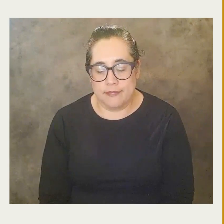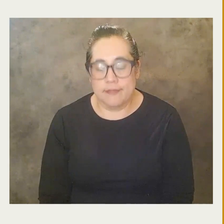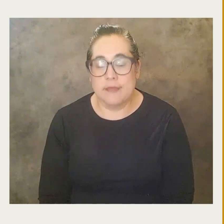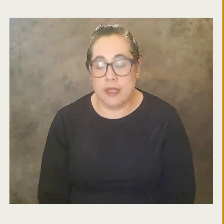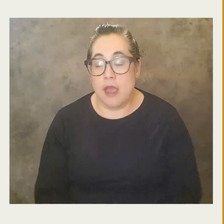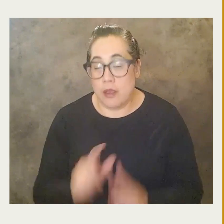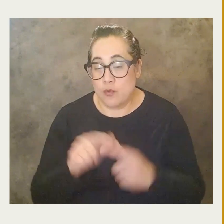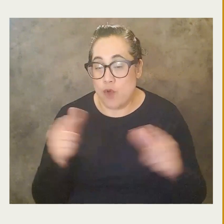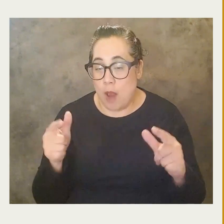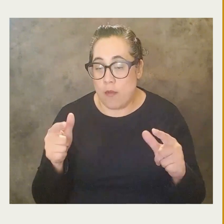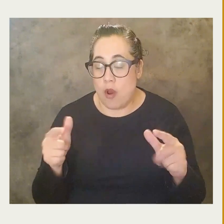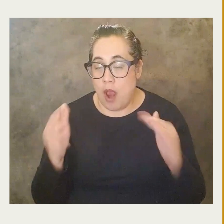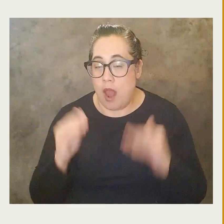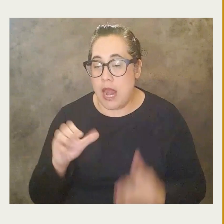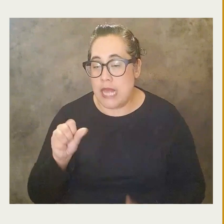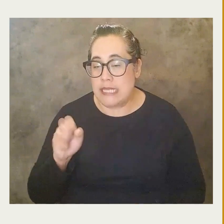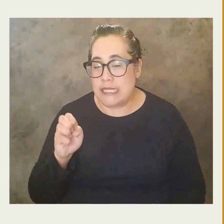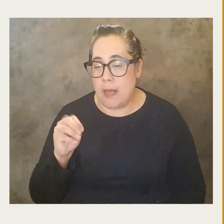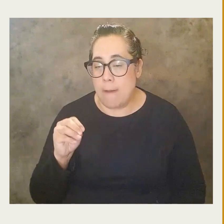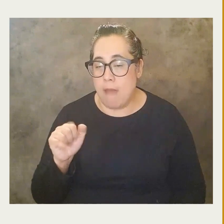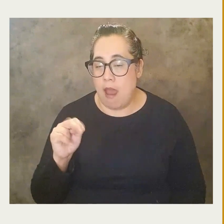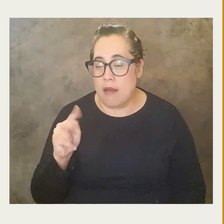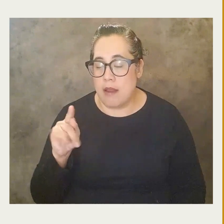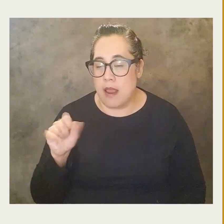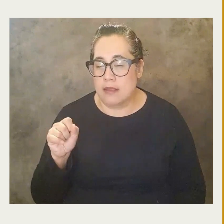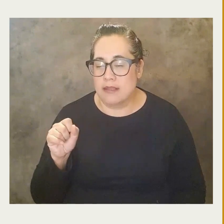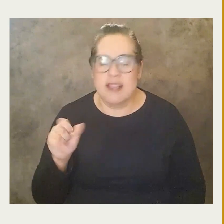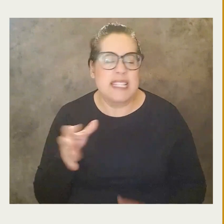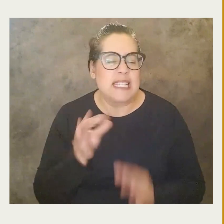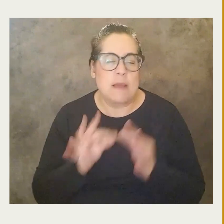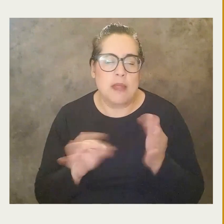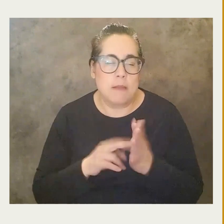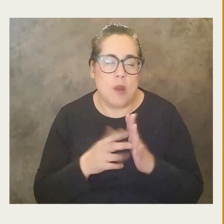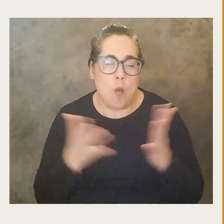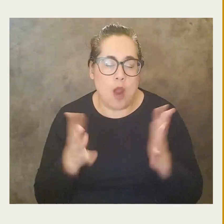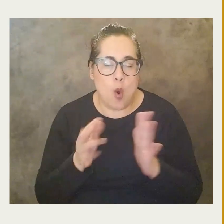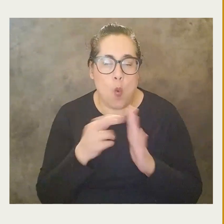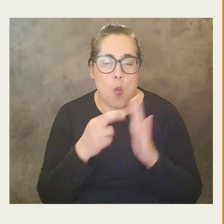Grammar and semantics are quite simply the rules in language.